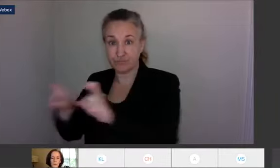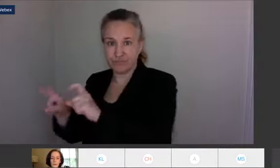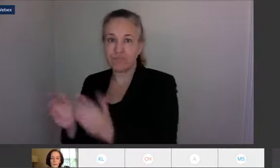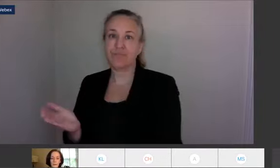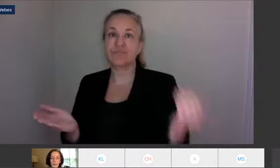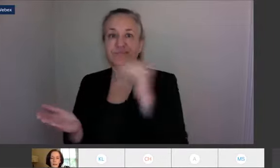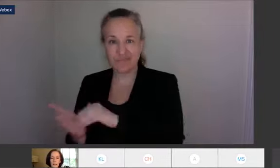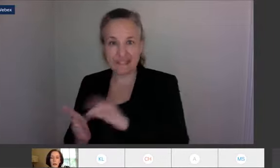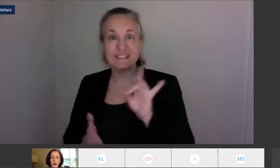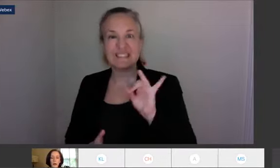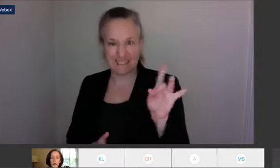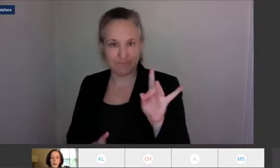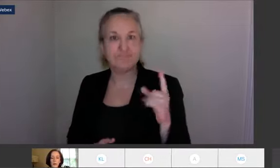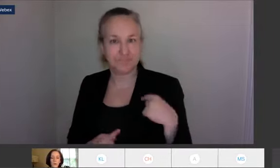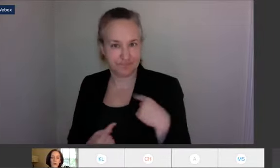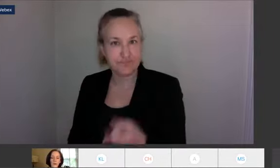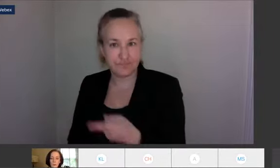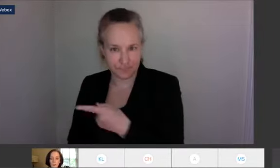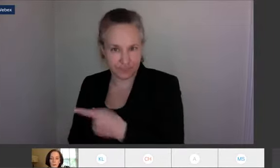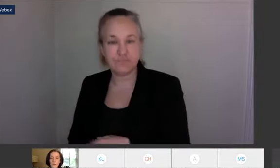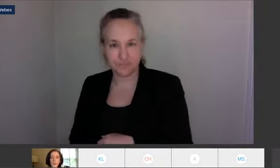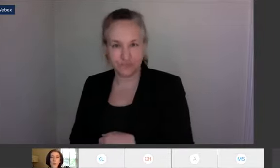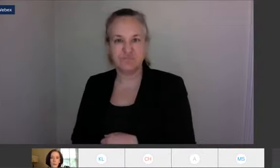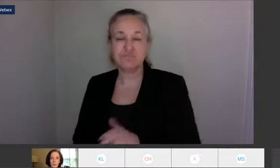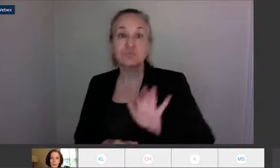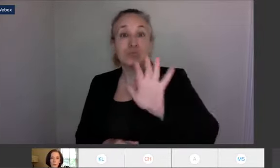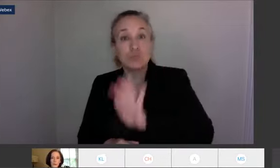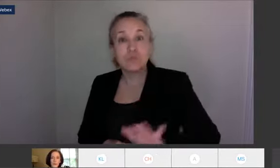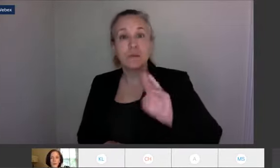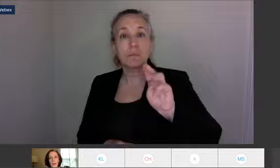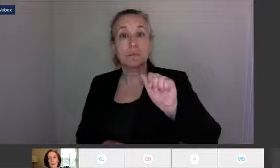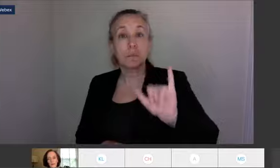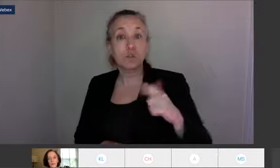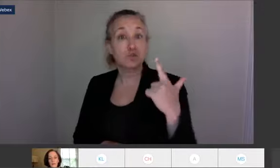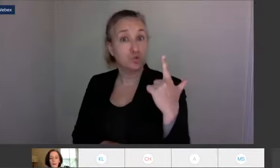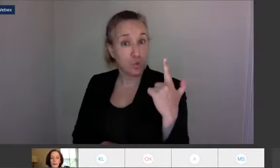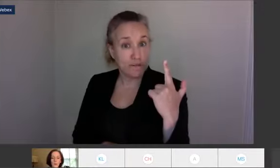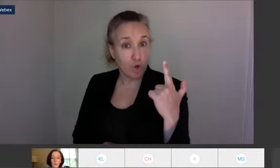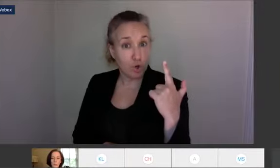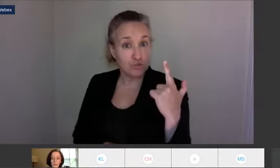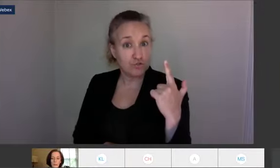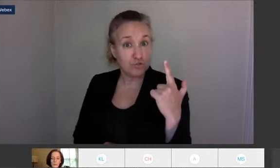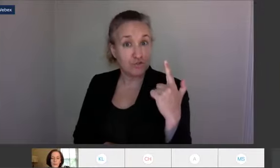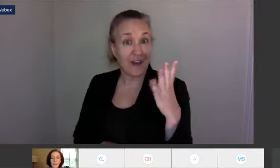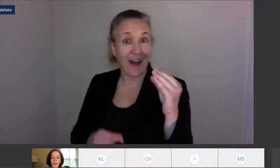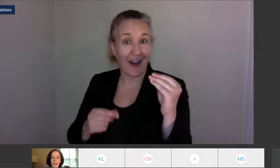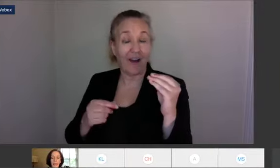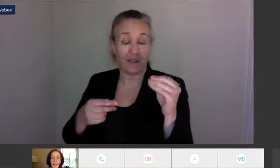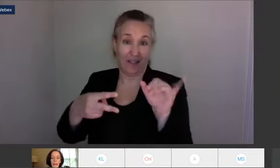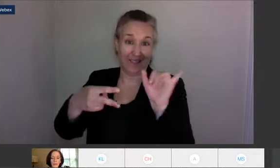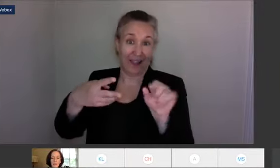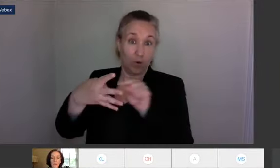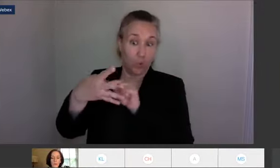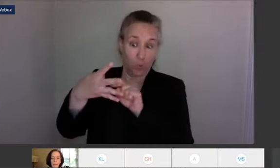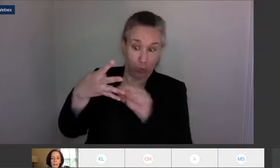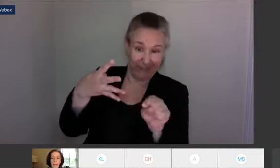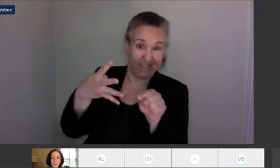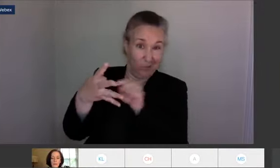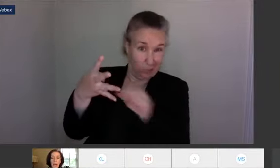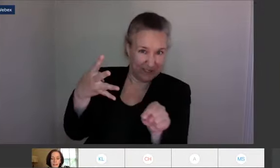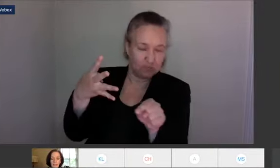Facility around May 21st and into the following week and we did have 90